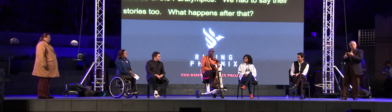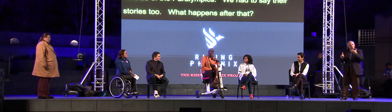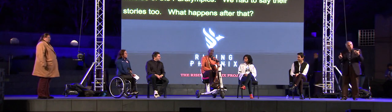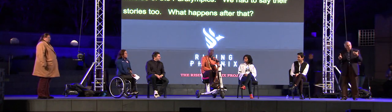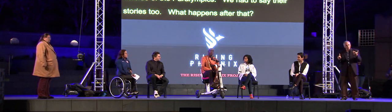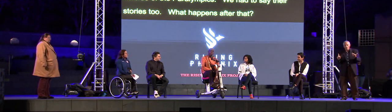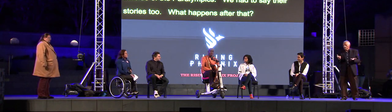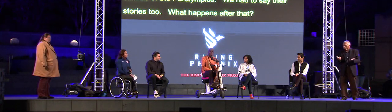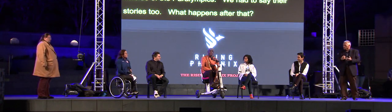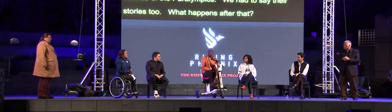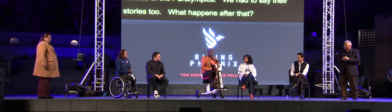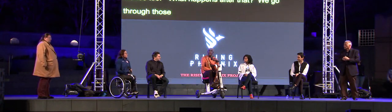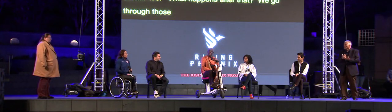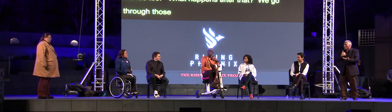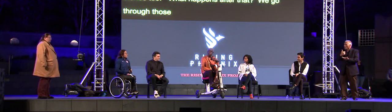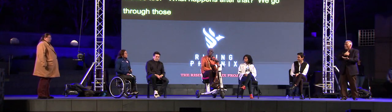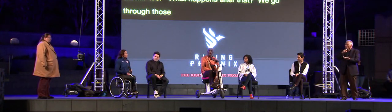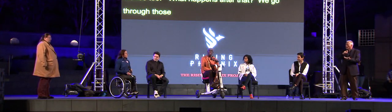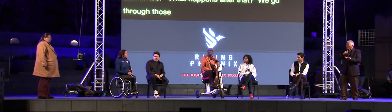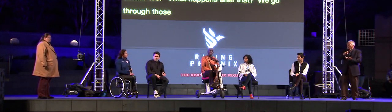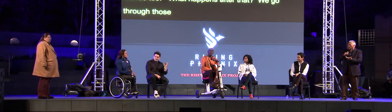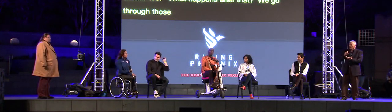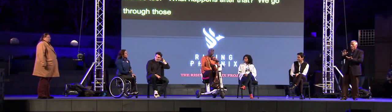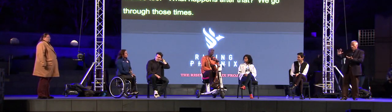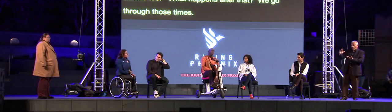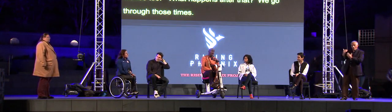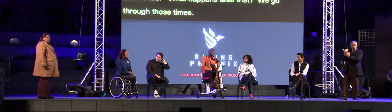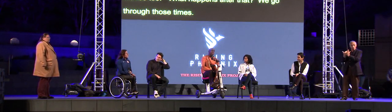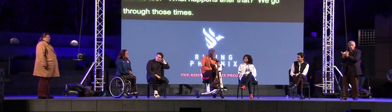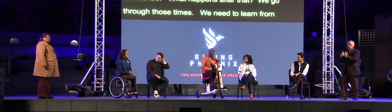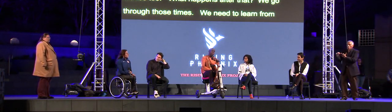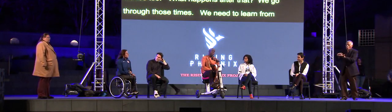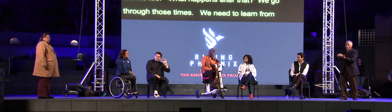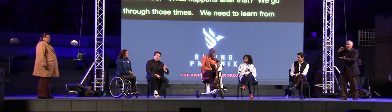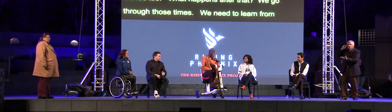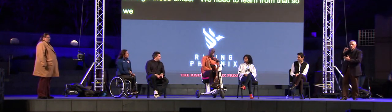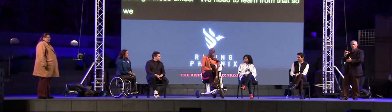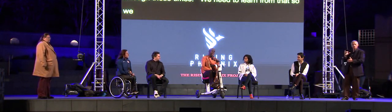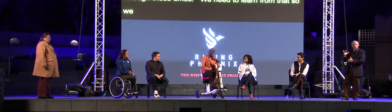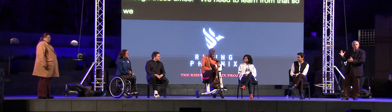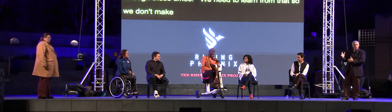we either learn from that, so we don't make the same mistakes, here in LA.